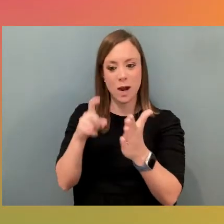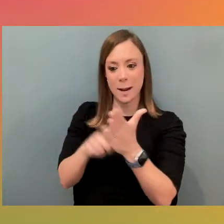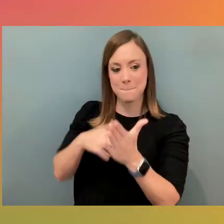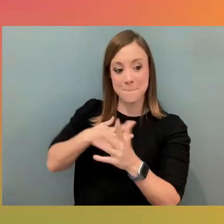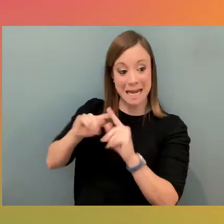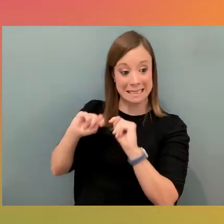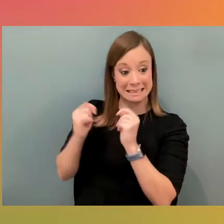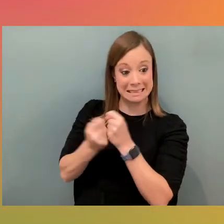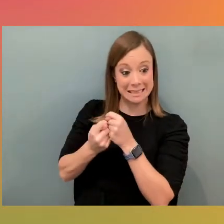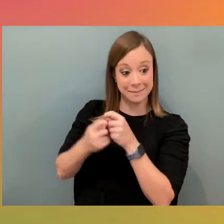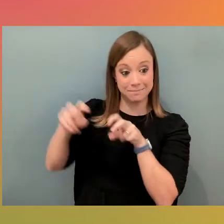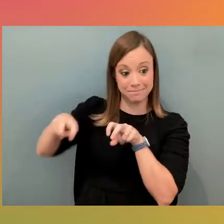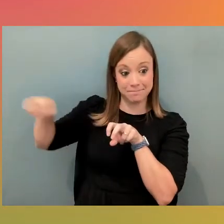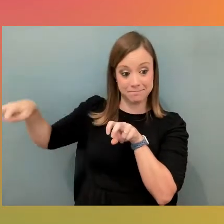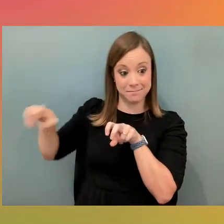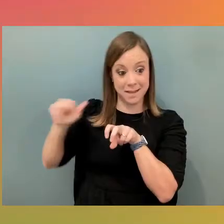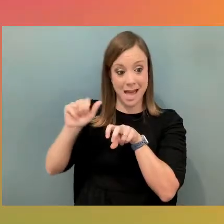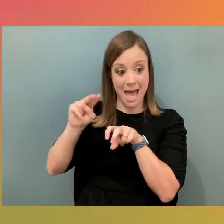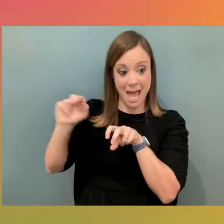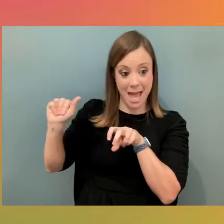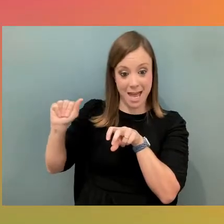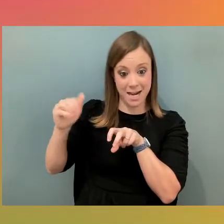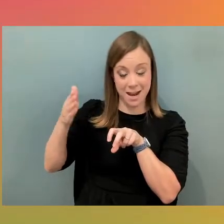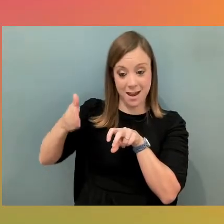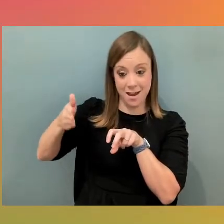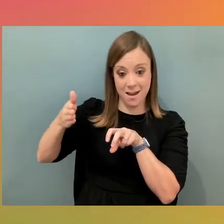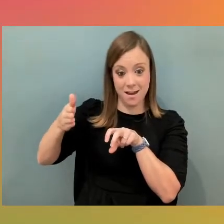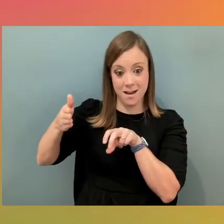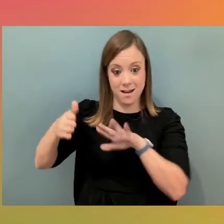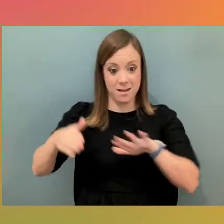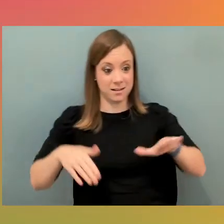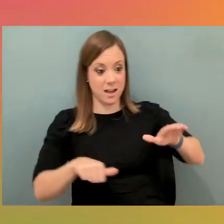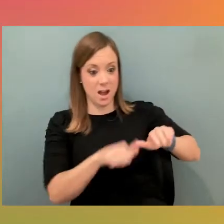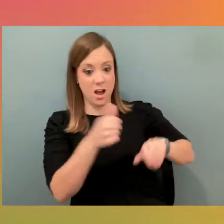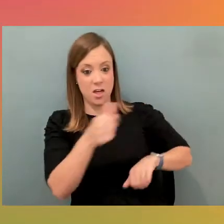I WANT A GIVE A BIG SHOUT OUT